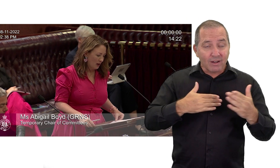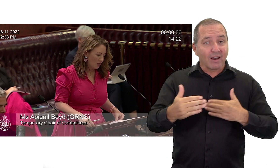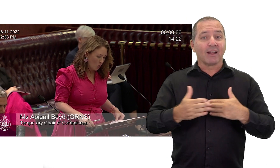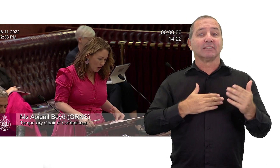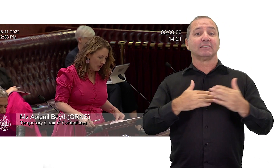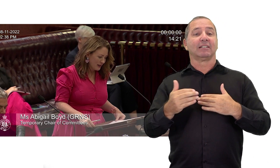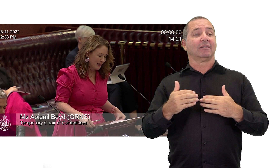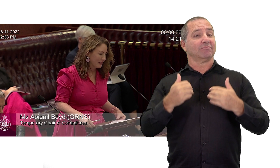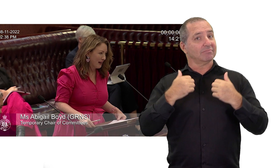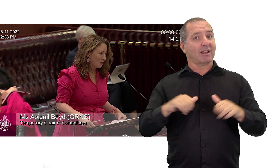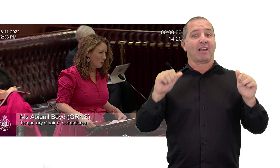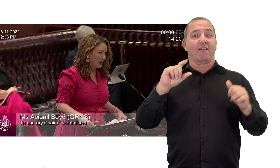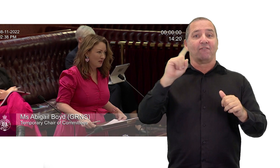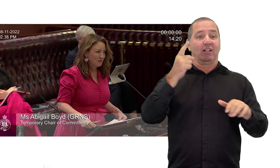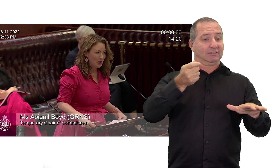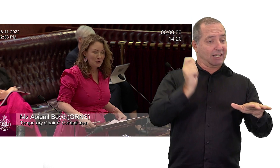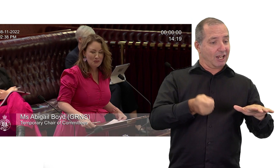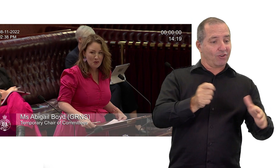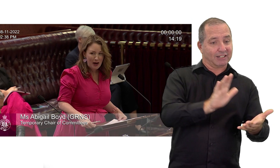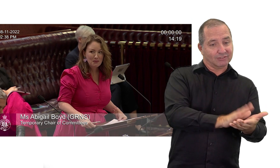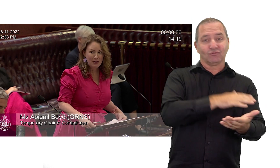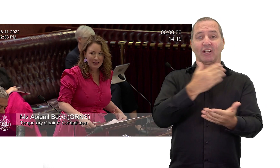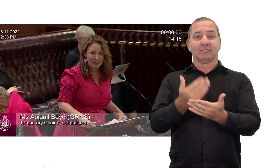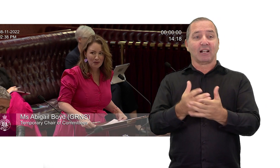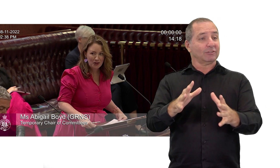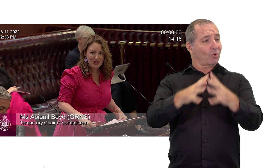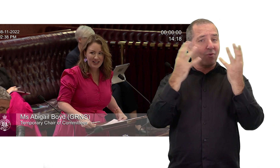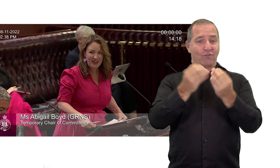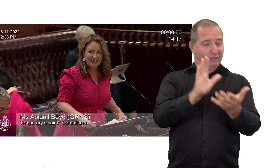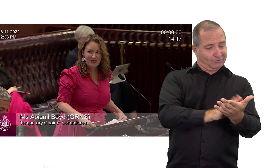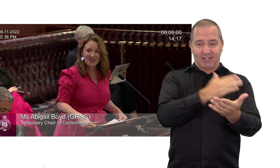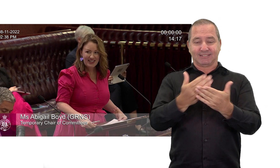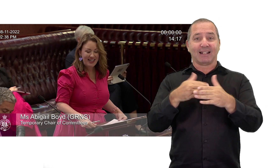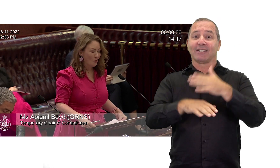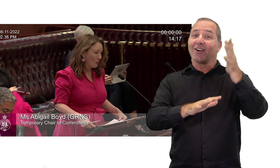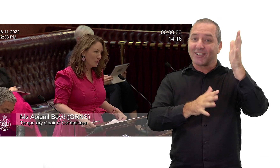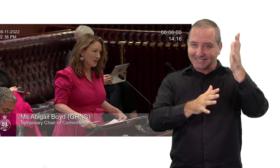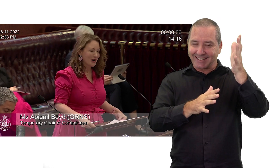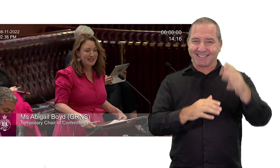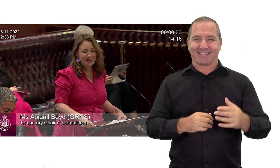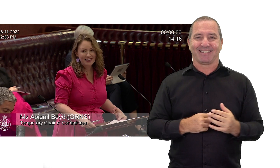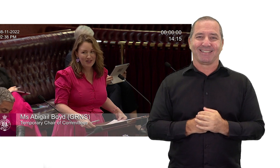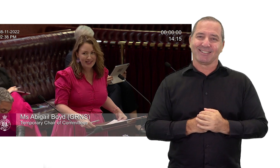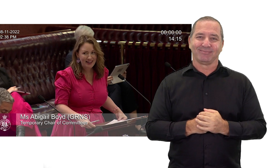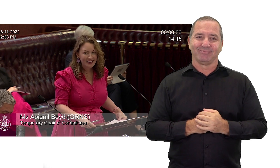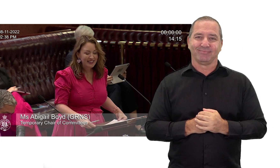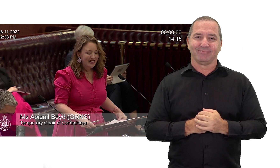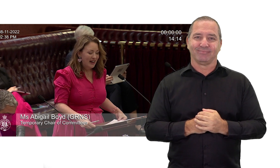for organising that ground-breaking first hearing that was all translated to Auslan.